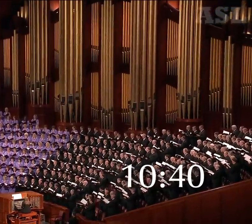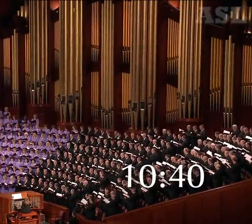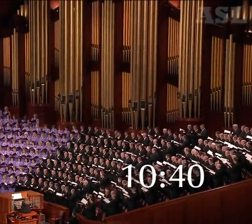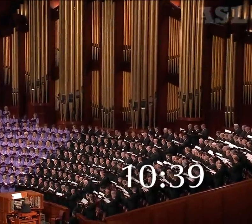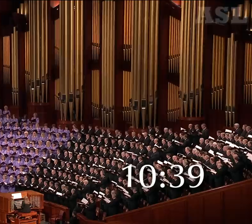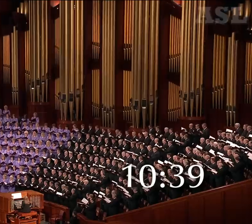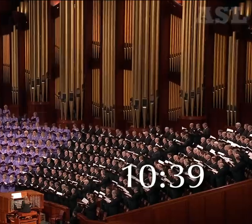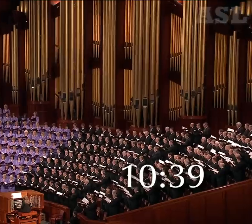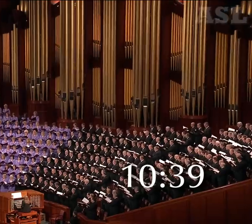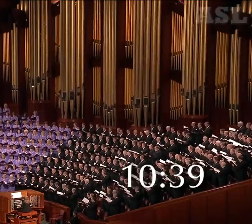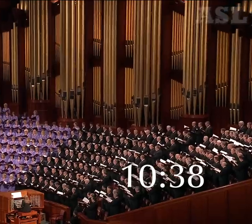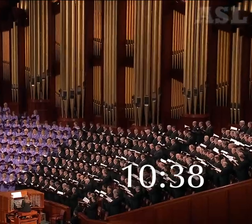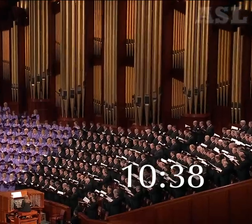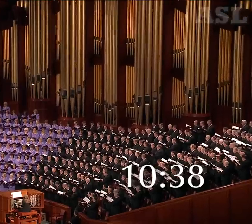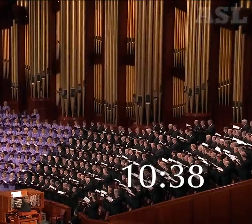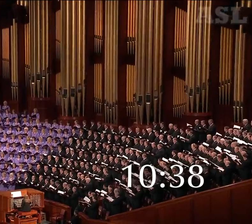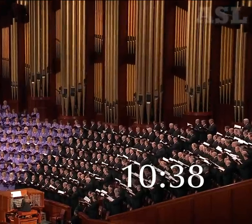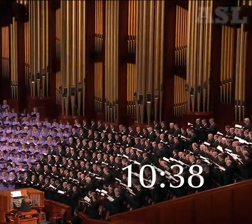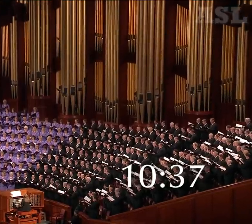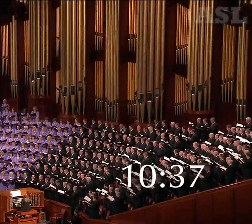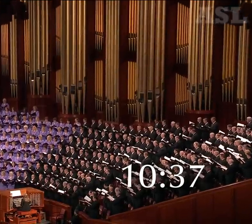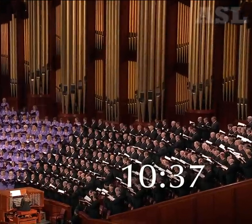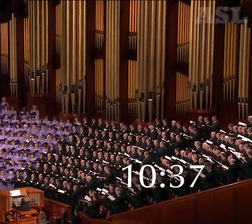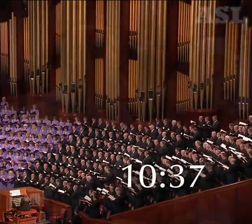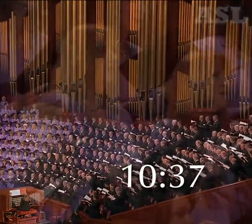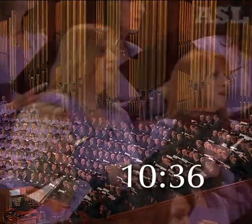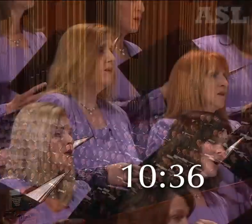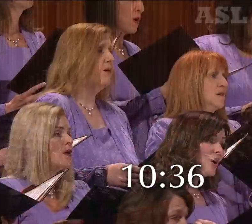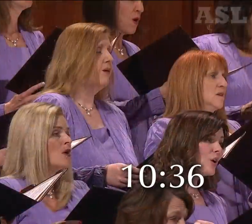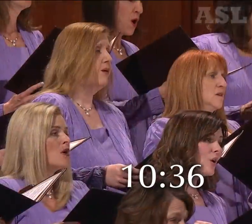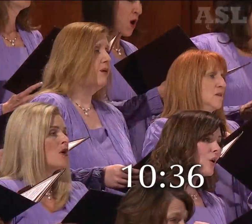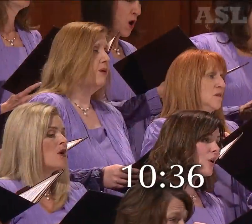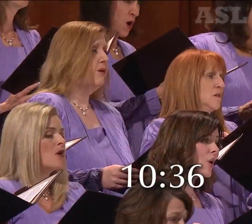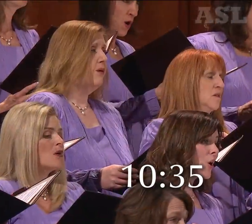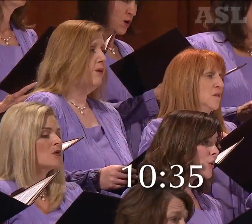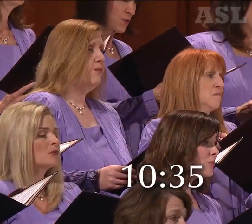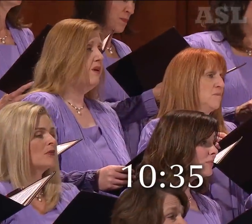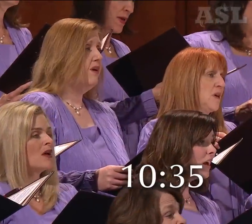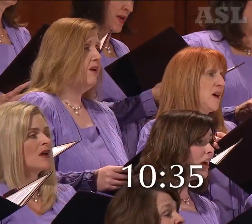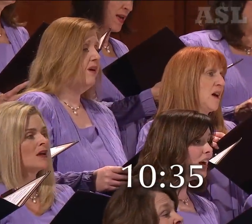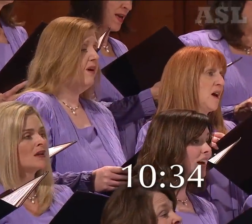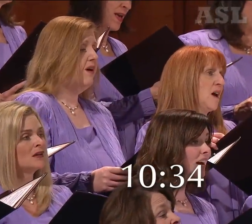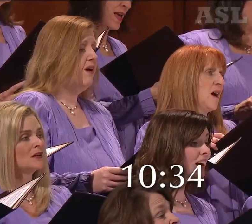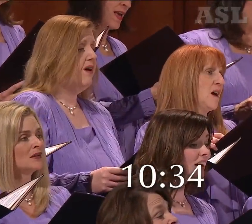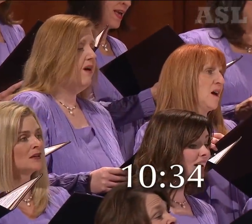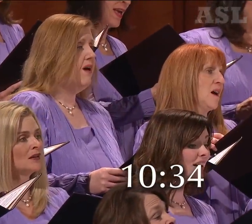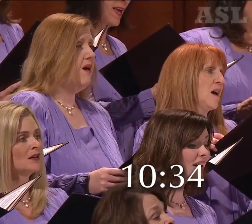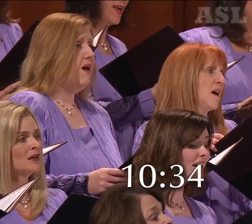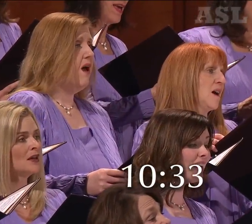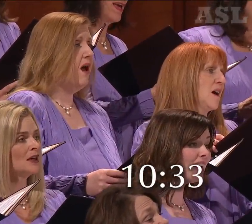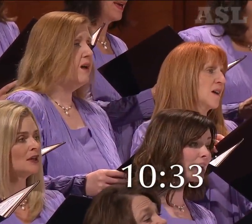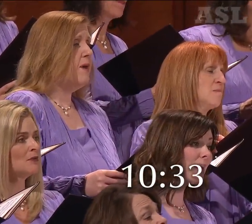THIS IS THE ENGLISH CLOSED CAPTION CHANNEL OF THE CHURCH OF JESUS CHRIST OF LATTER-DAY SAINTS.